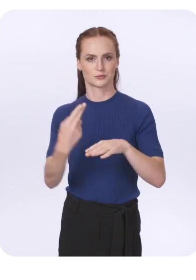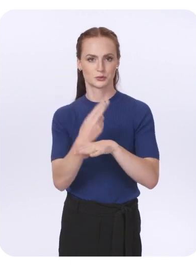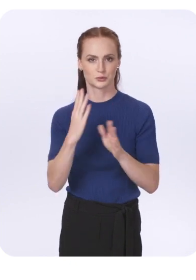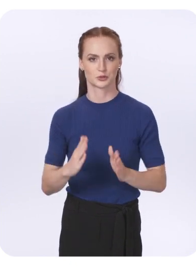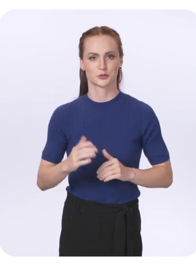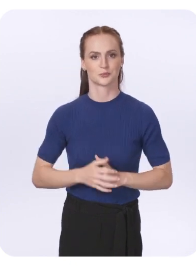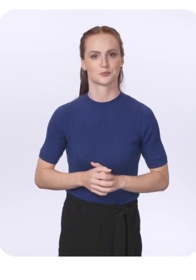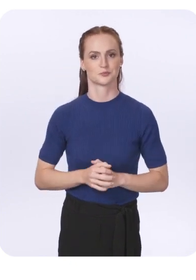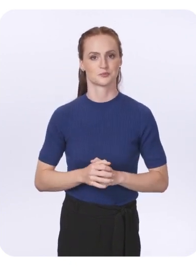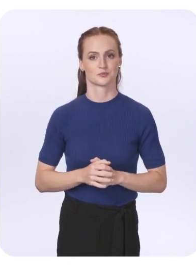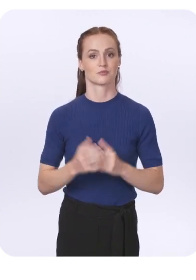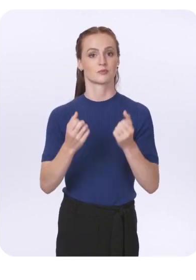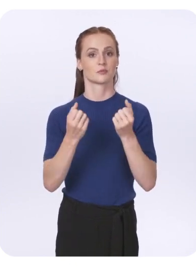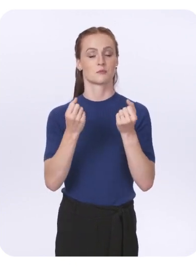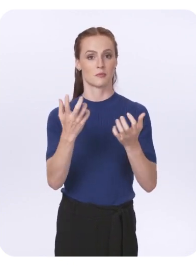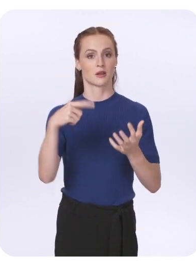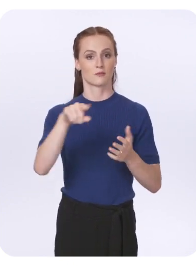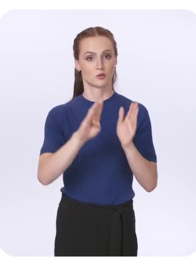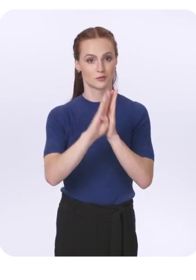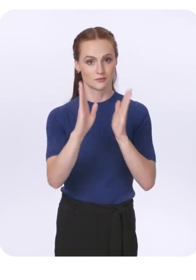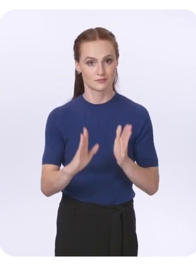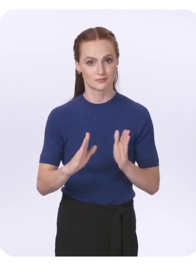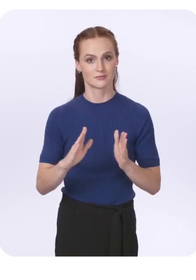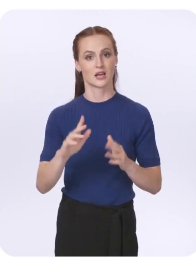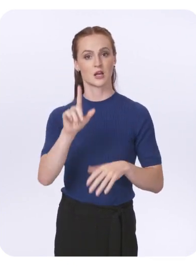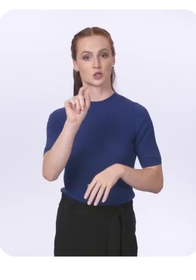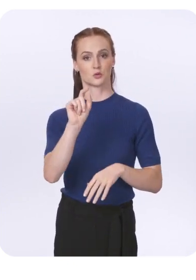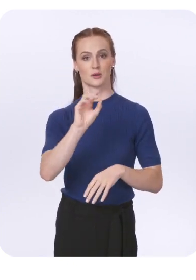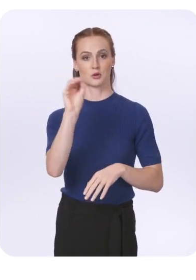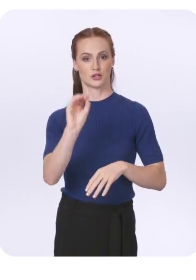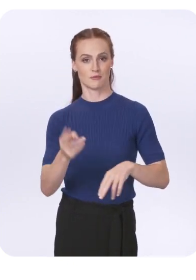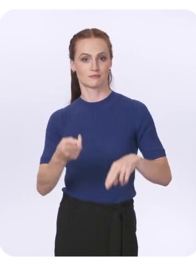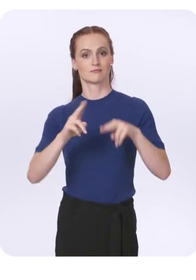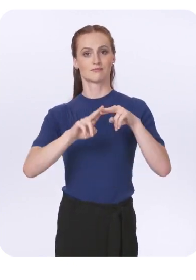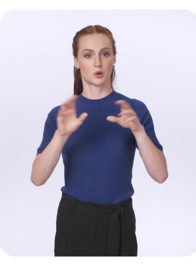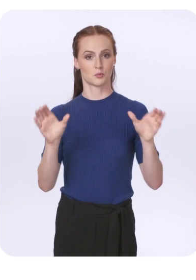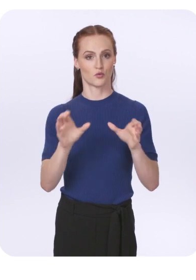For many of you devs, getting 20% more performance can immediately turn